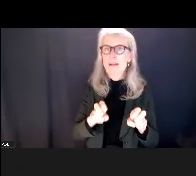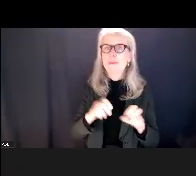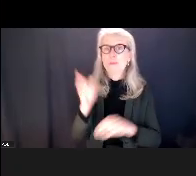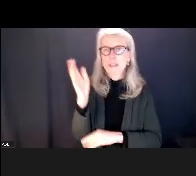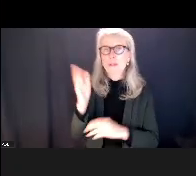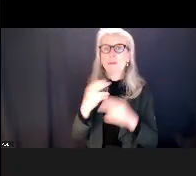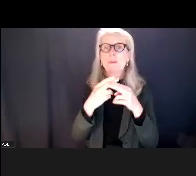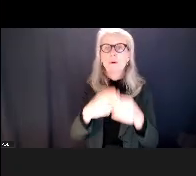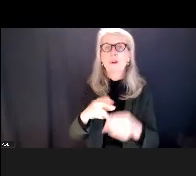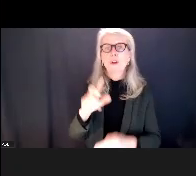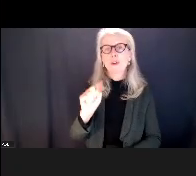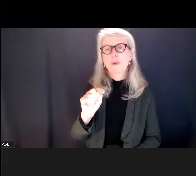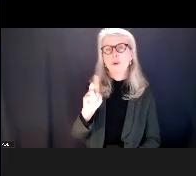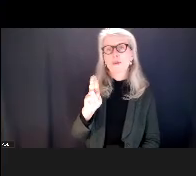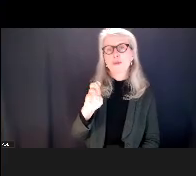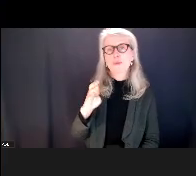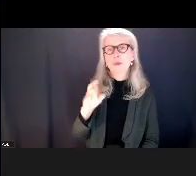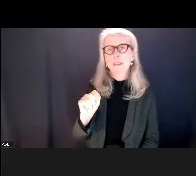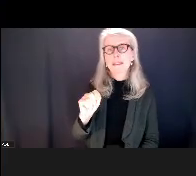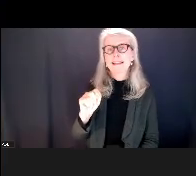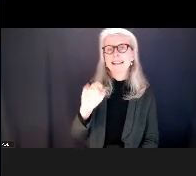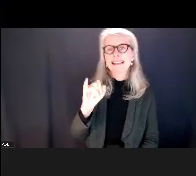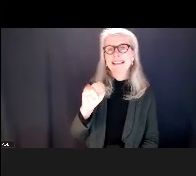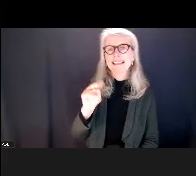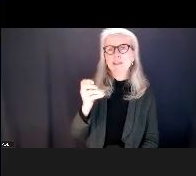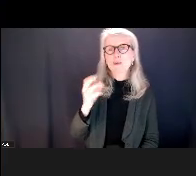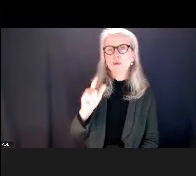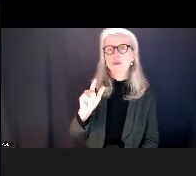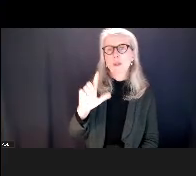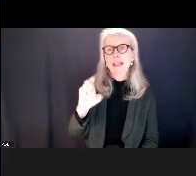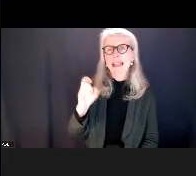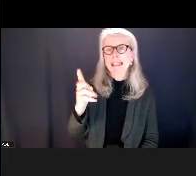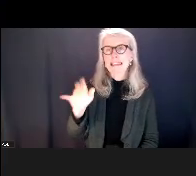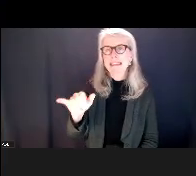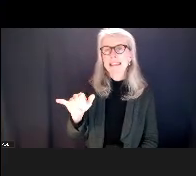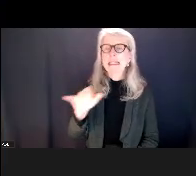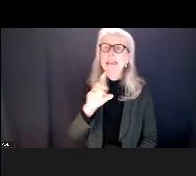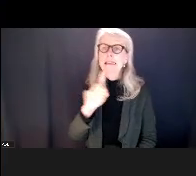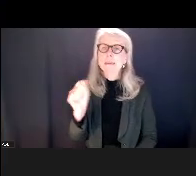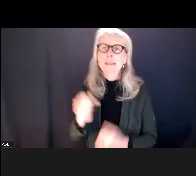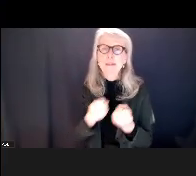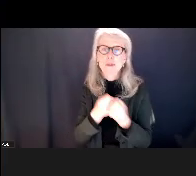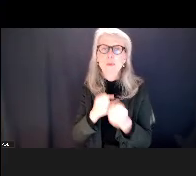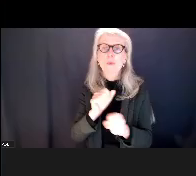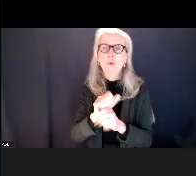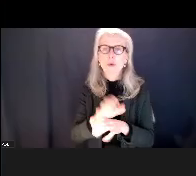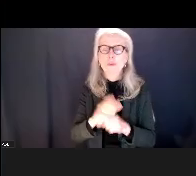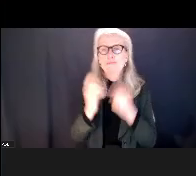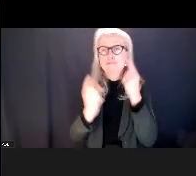"Turbulent Institutional Legacies? Disability Support Workers Contemplate the Neoliberalization